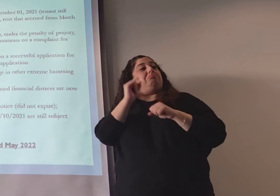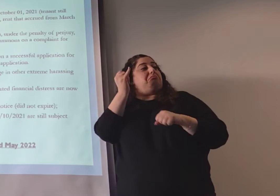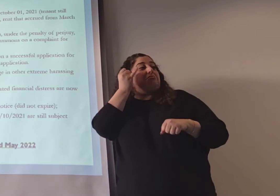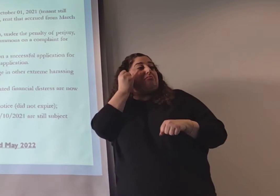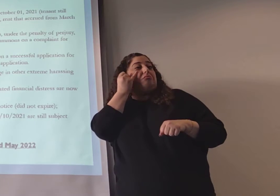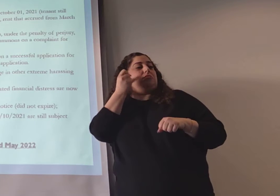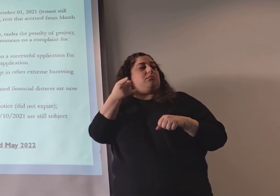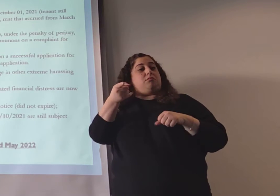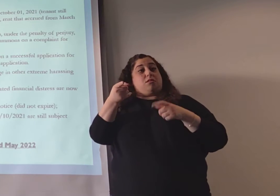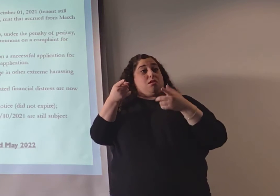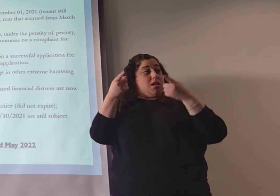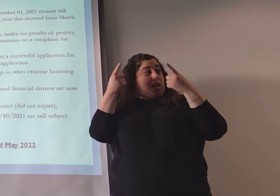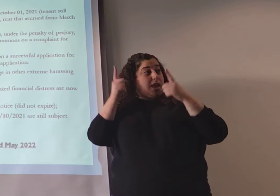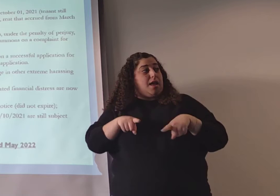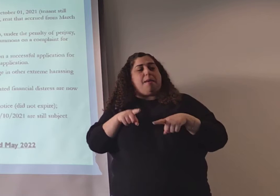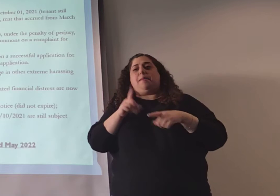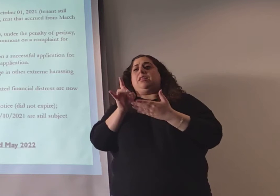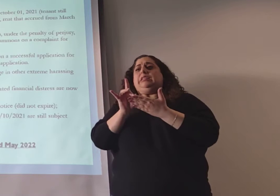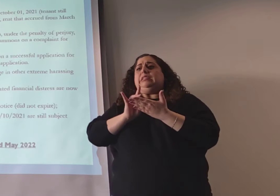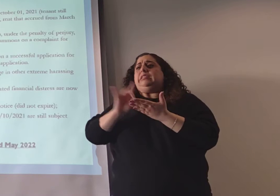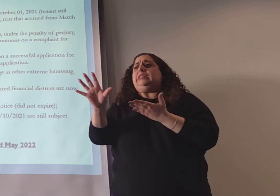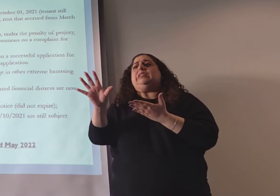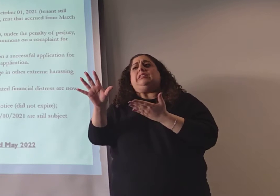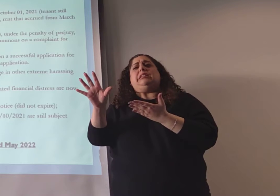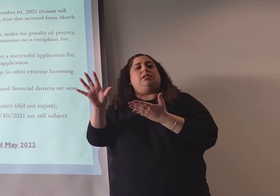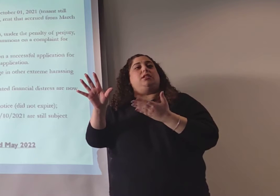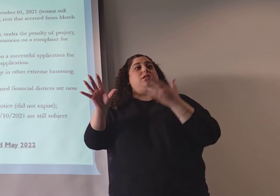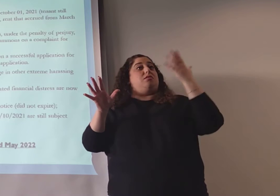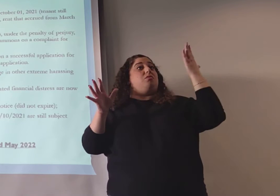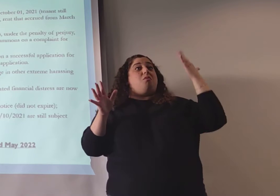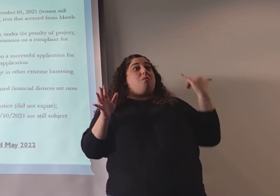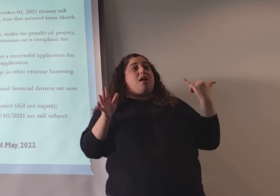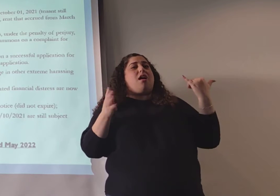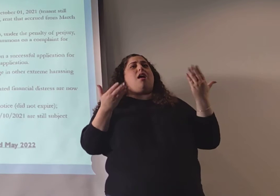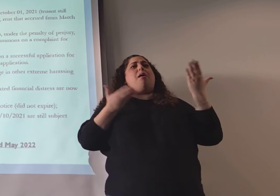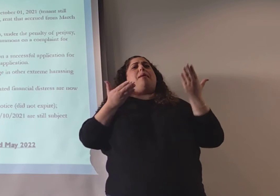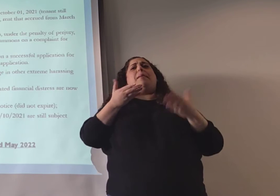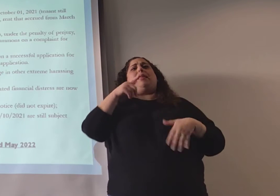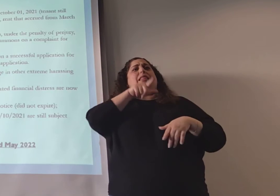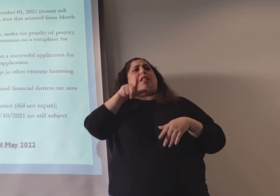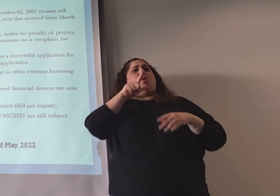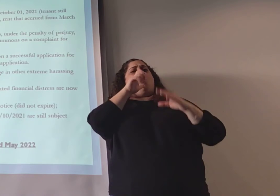because they want to move in, they want to remodel the place, they want to take the property